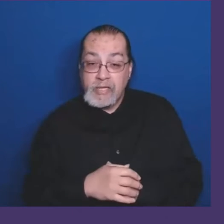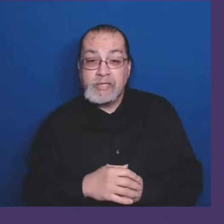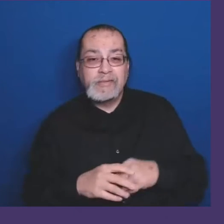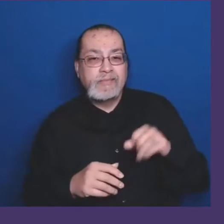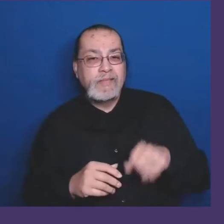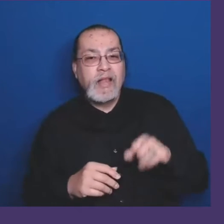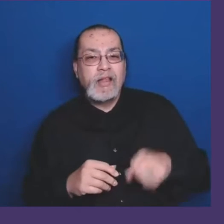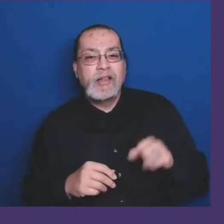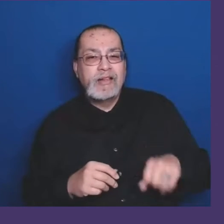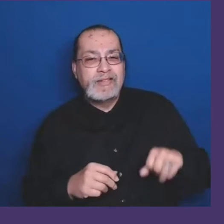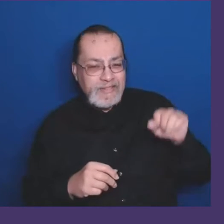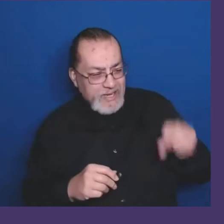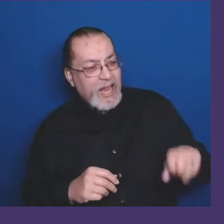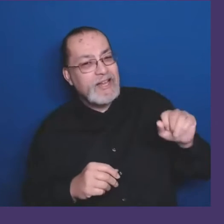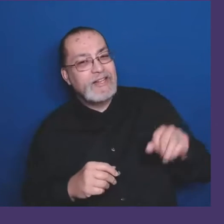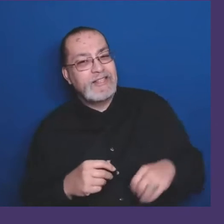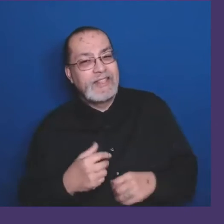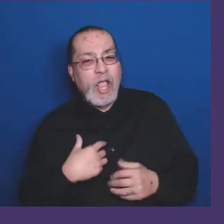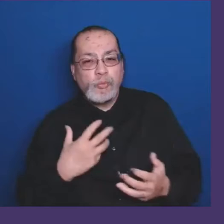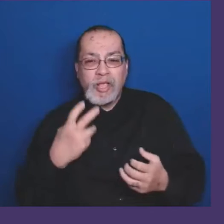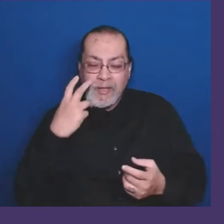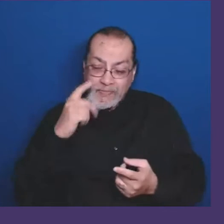and I'd like to see more of Supported Employment.